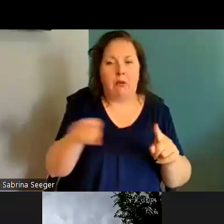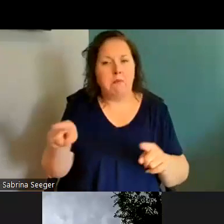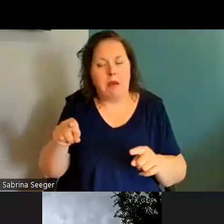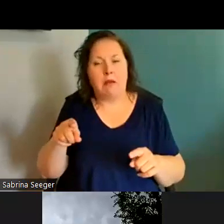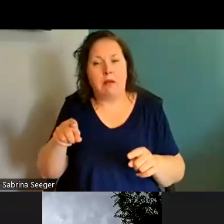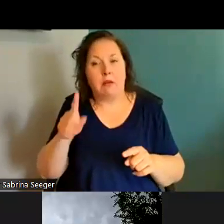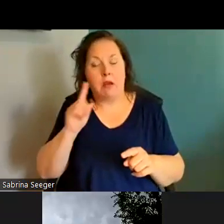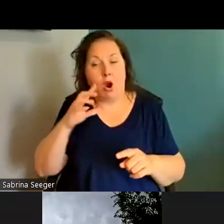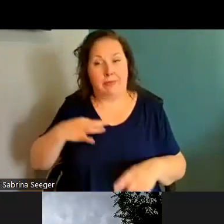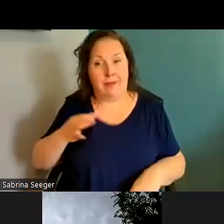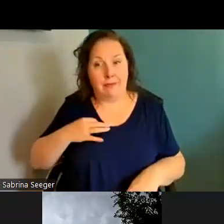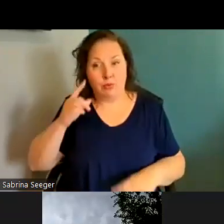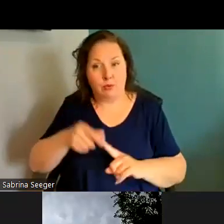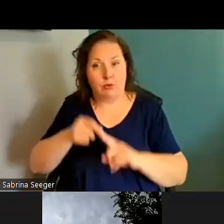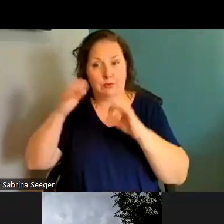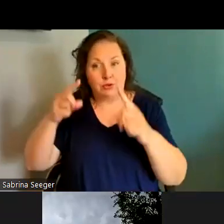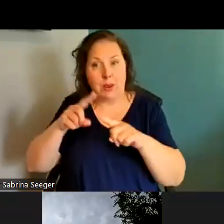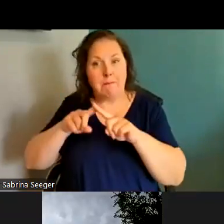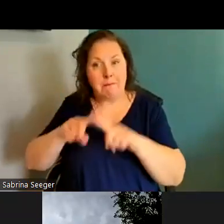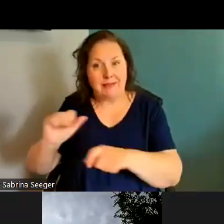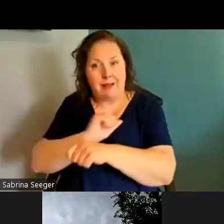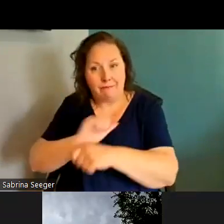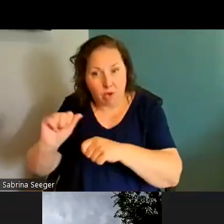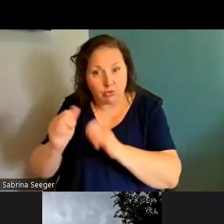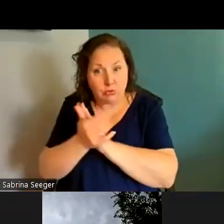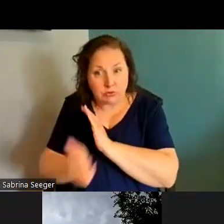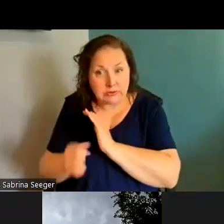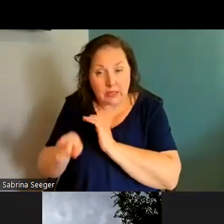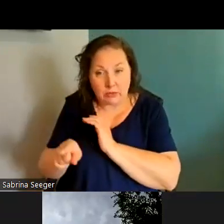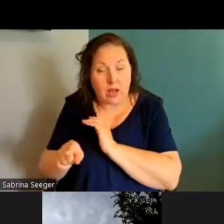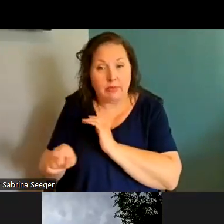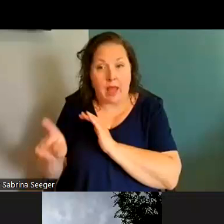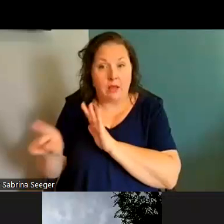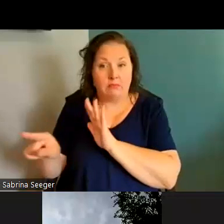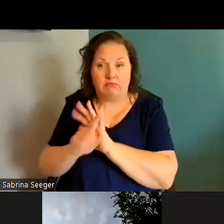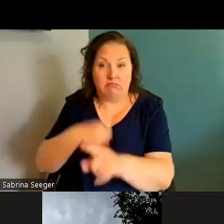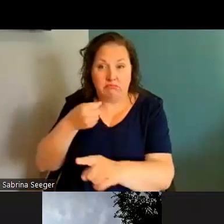special education based on the functional skills that adversely impact functional performance?